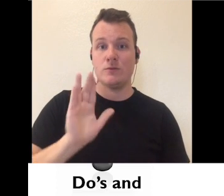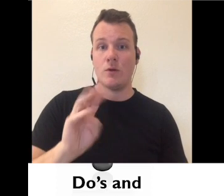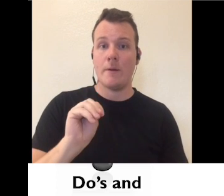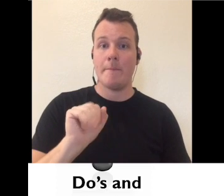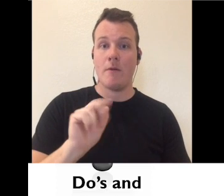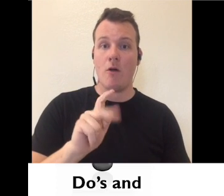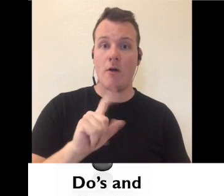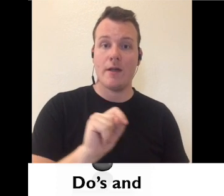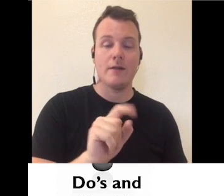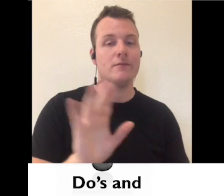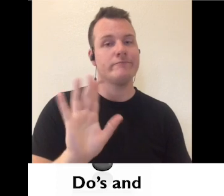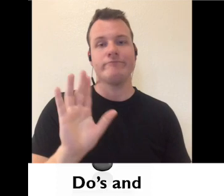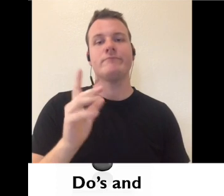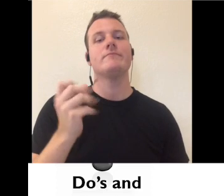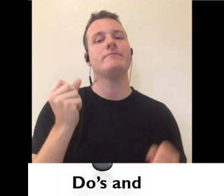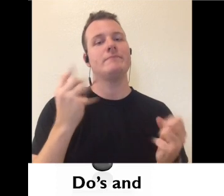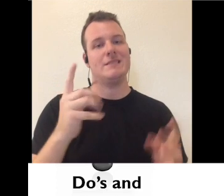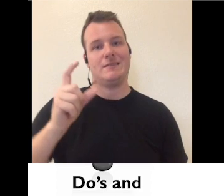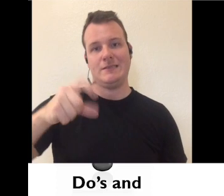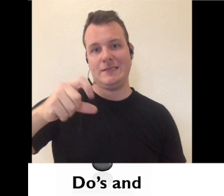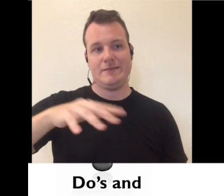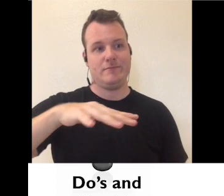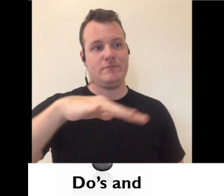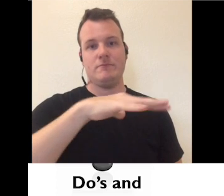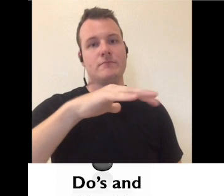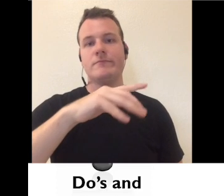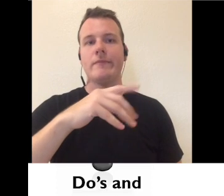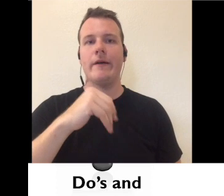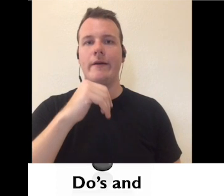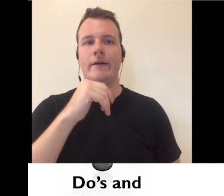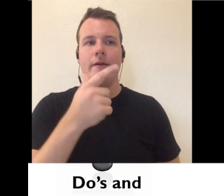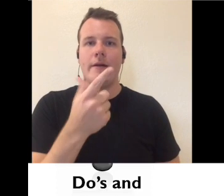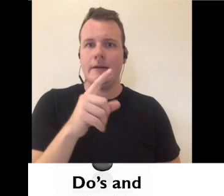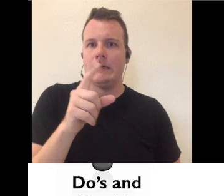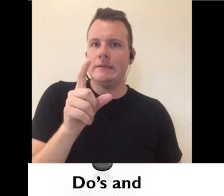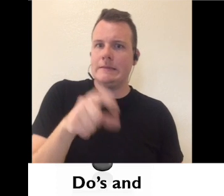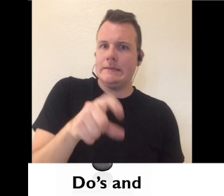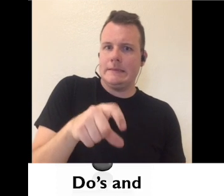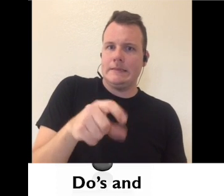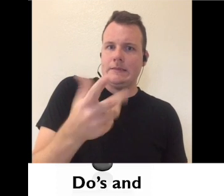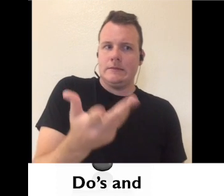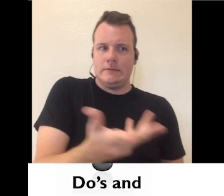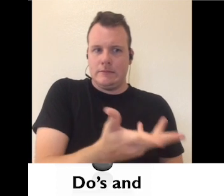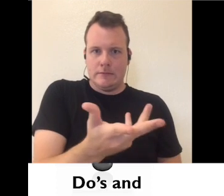market there are lots of needs out there that are going on unmet and